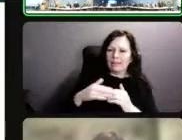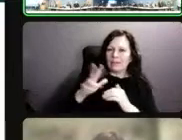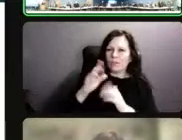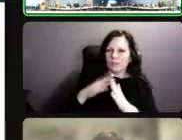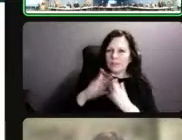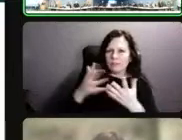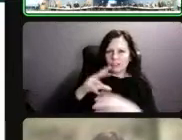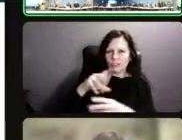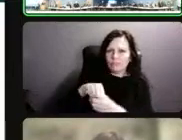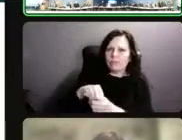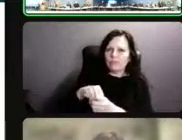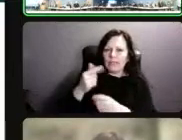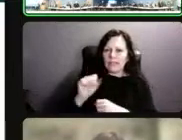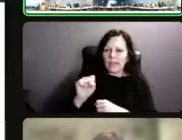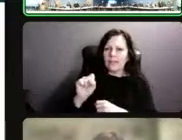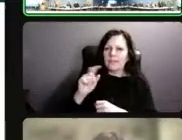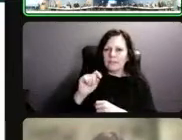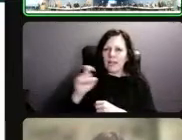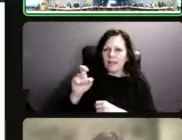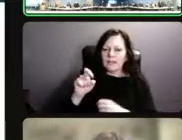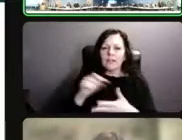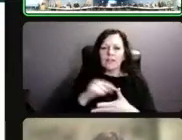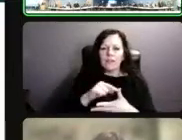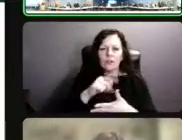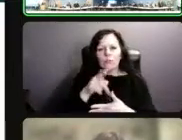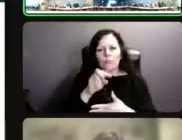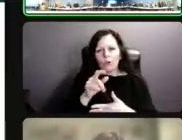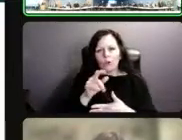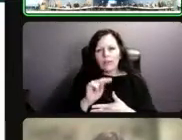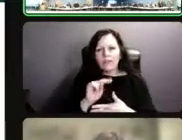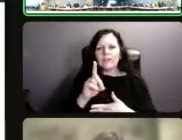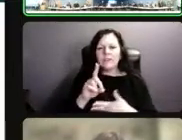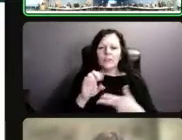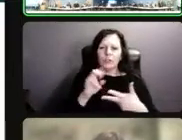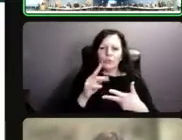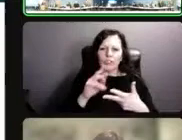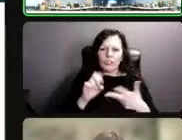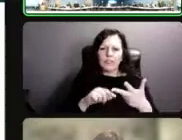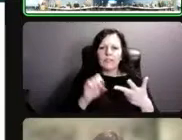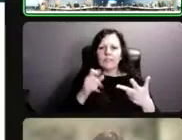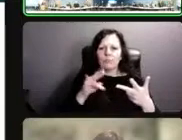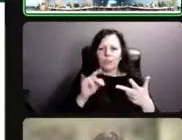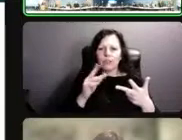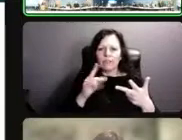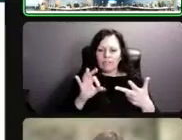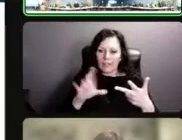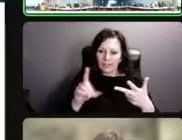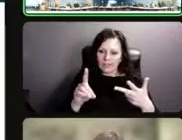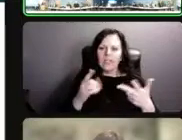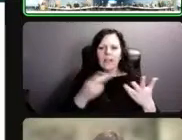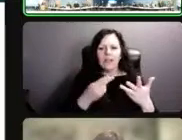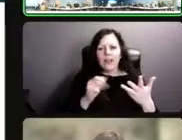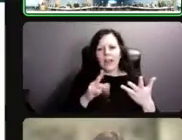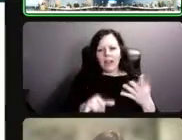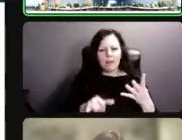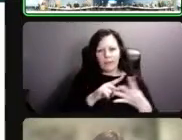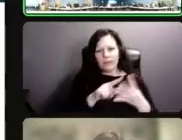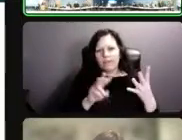SO THERE ARE IT'S VERY COMMON IN OREGON. THERE'S AT LEAST 30 CITIES THAT